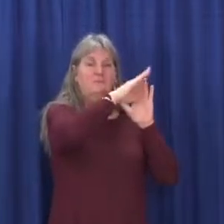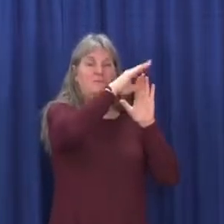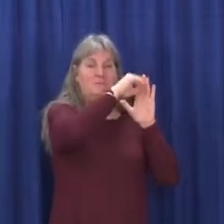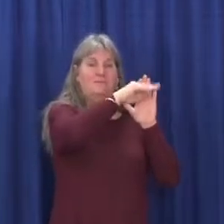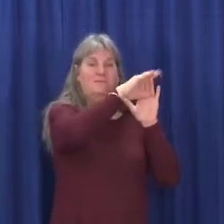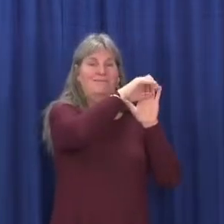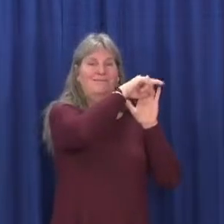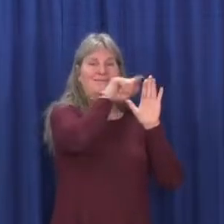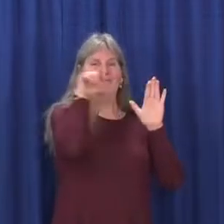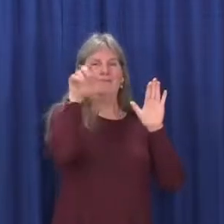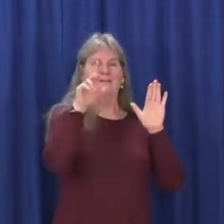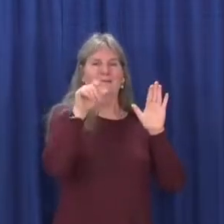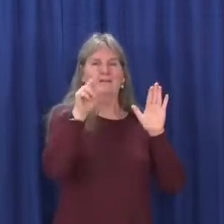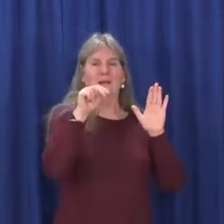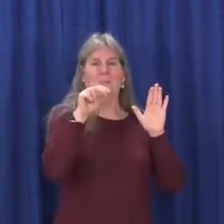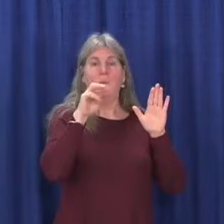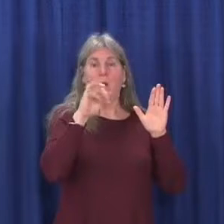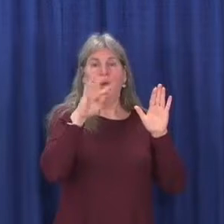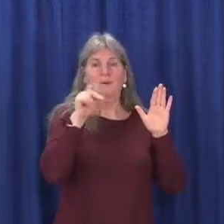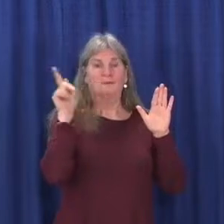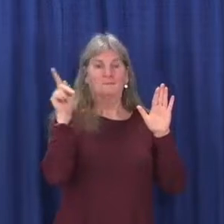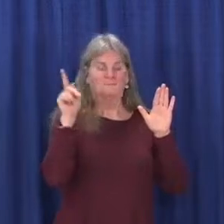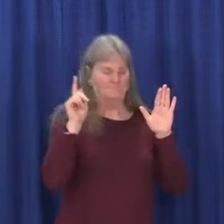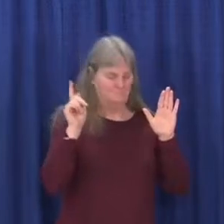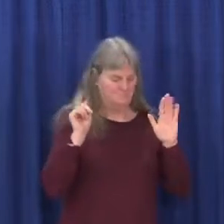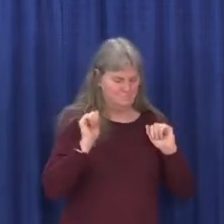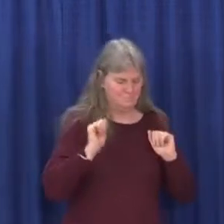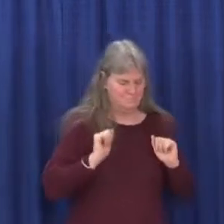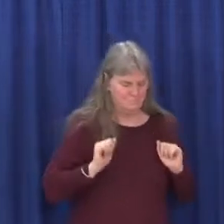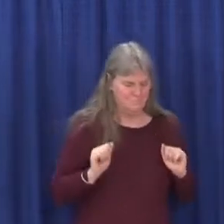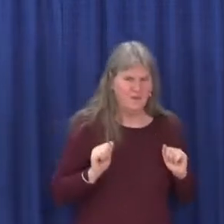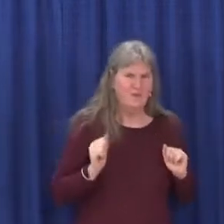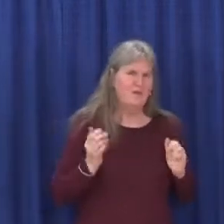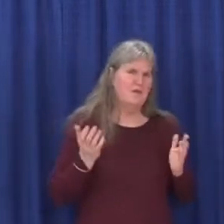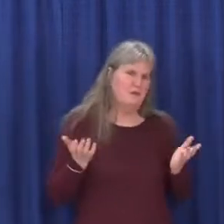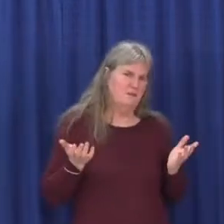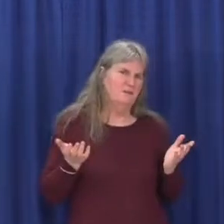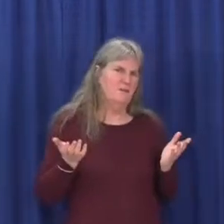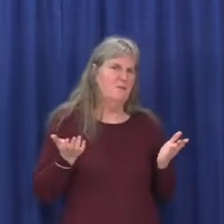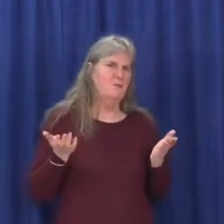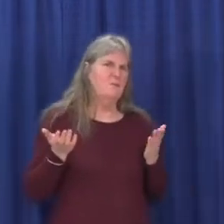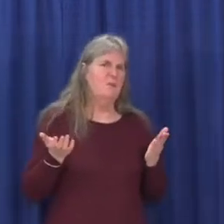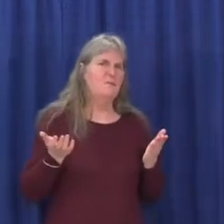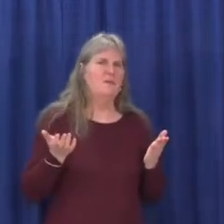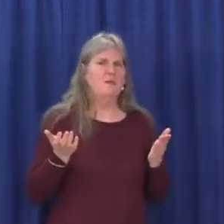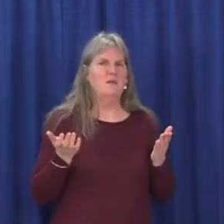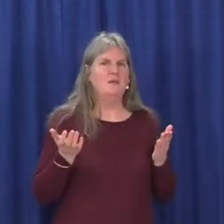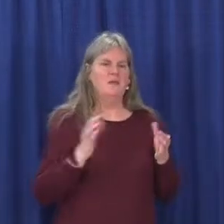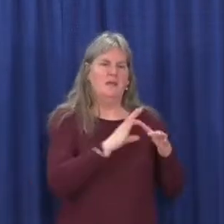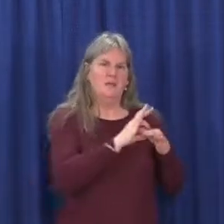So, it may be in part due to the changes in-- in restrictions,